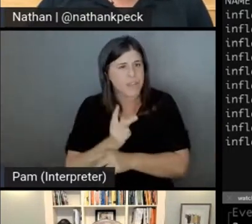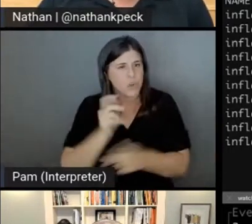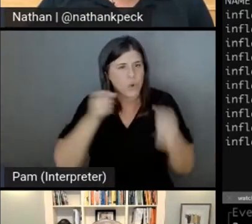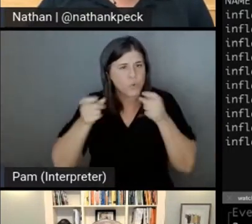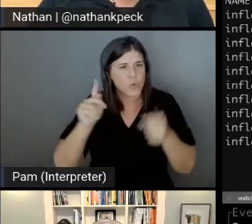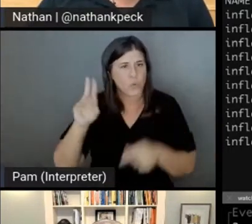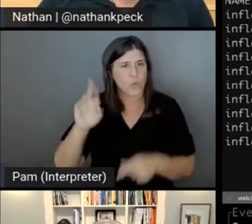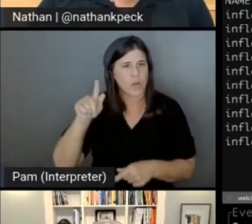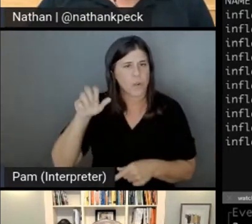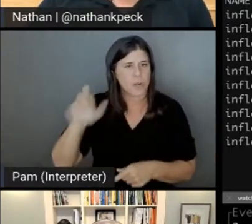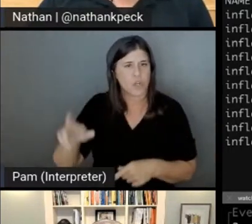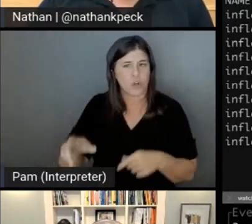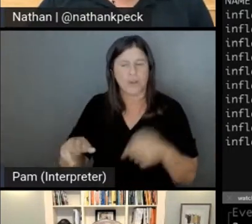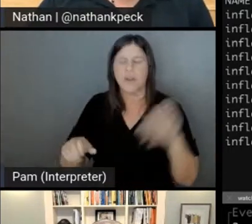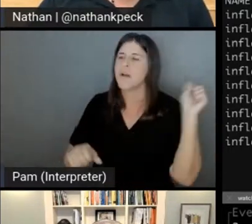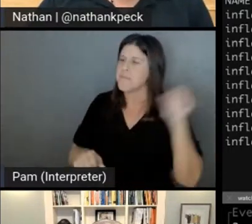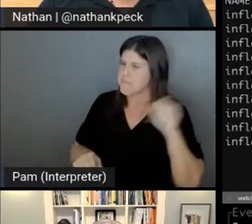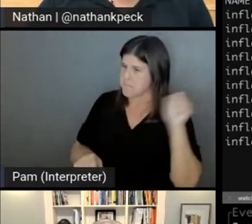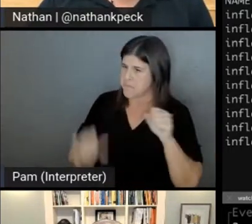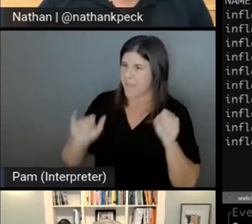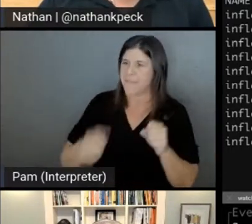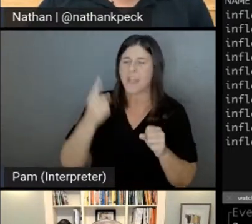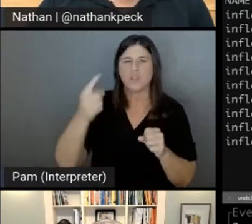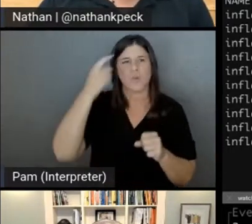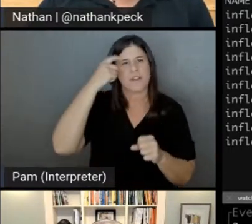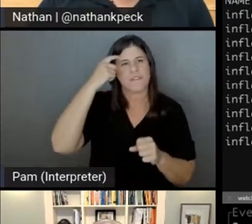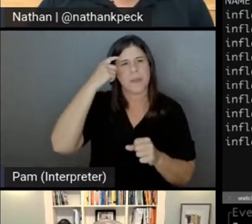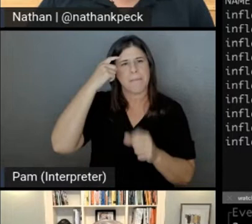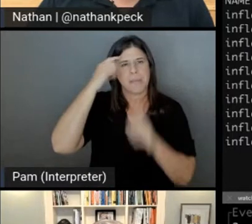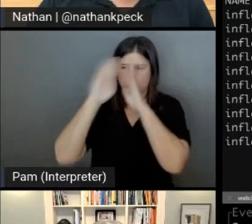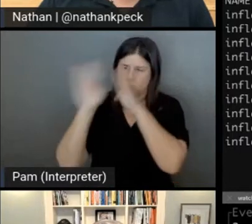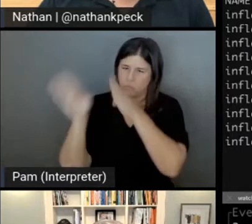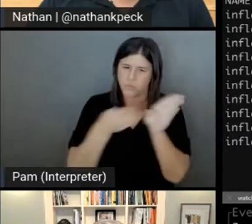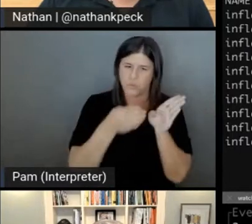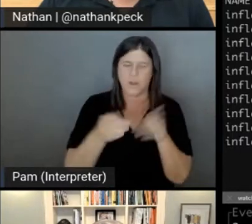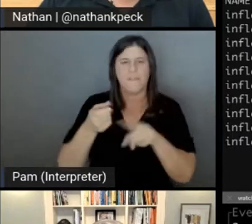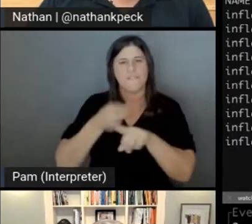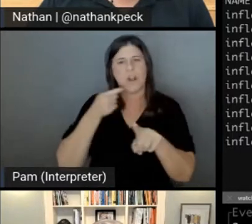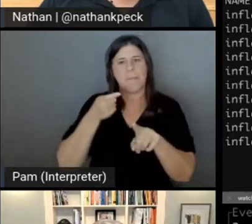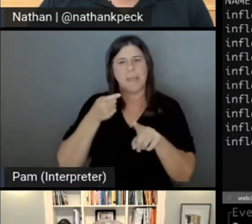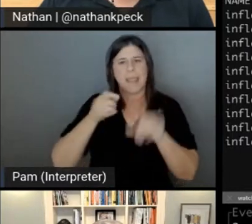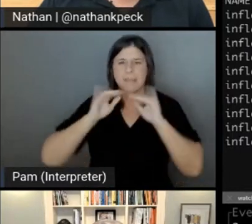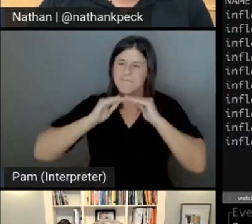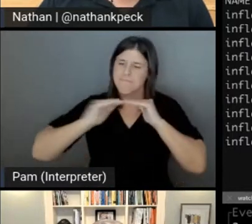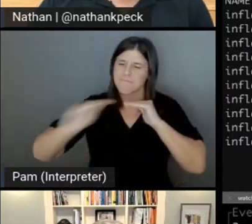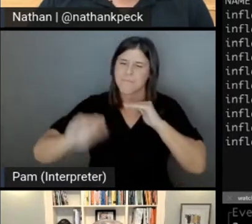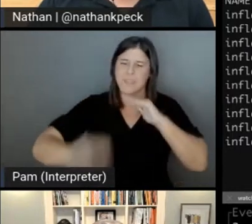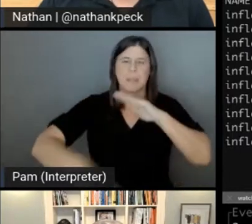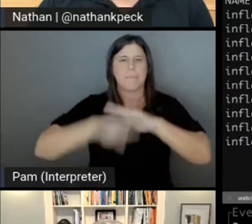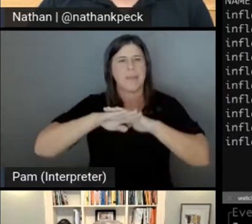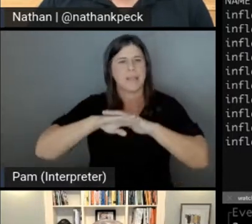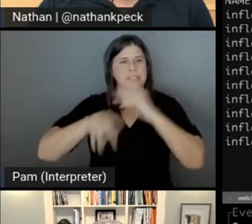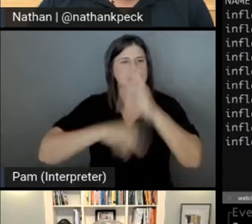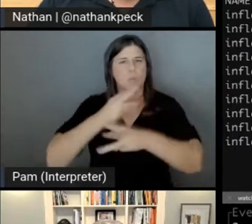Yeah, this is one of the mental model shifts that we have from moving from a static capacity world where you've already defined the nodes